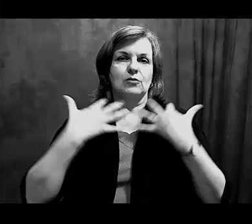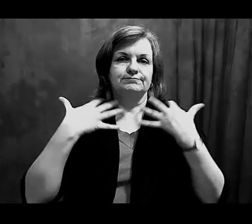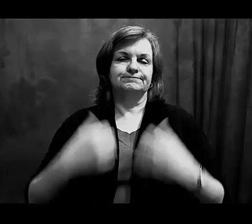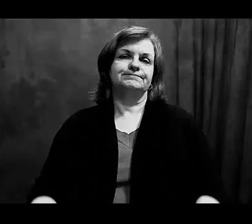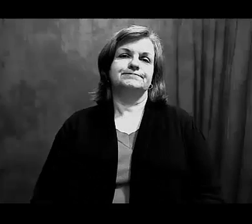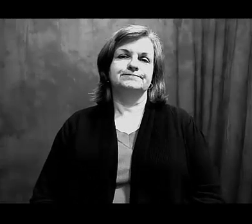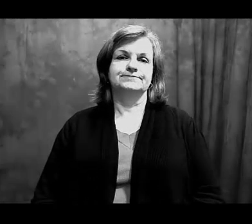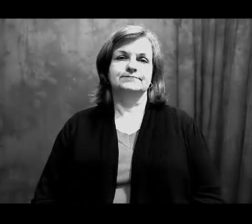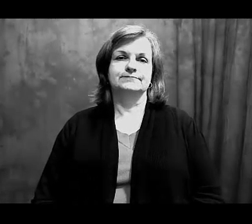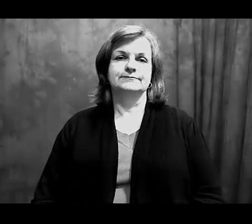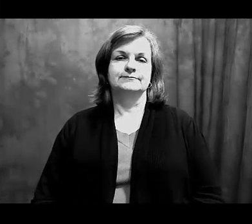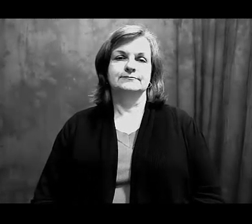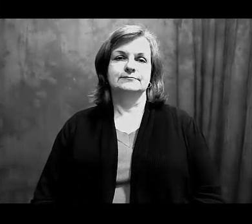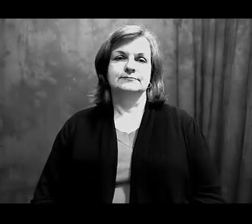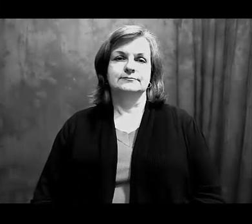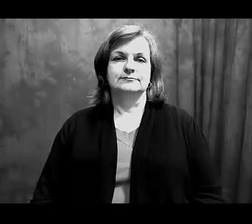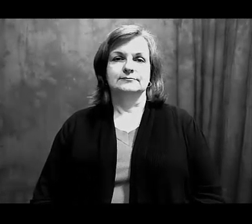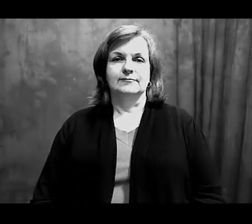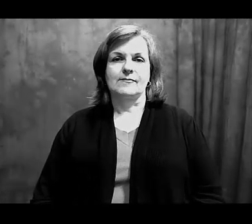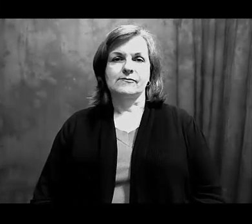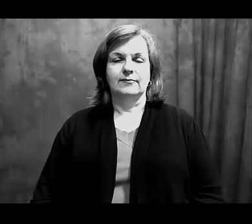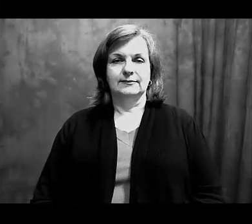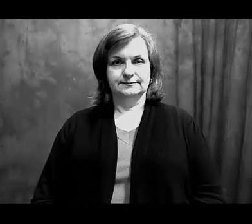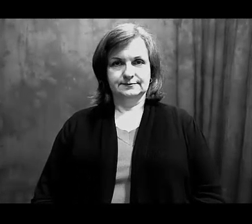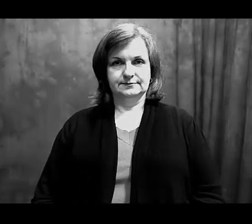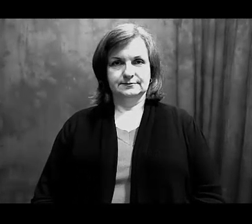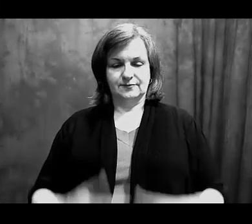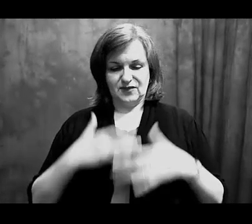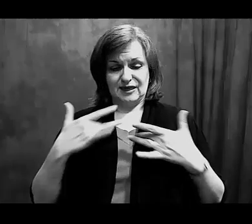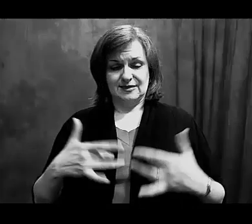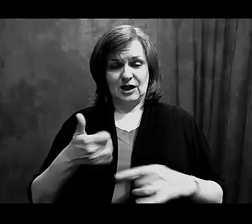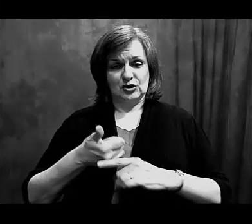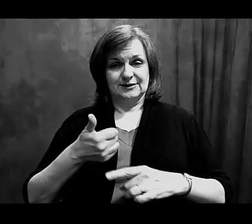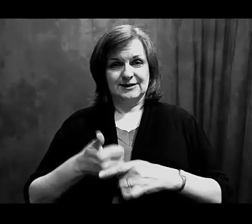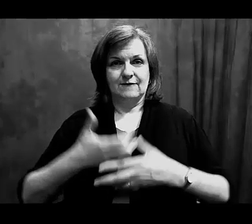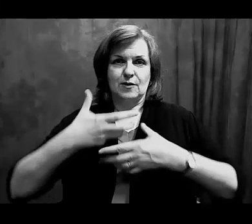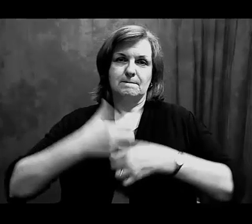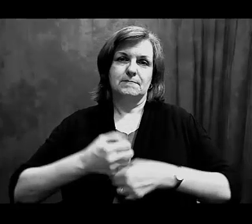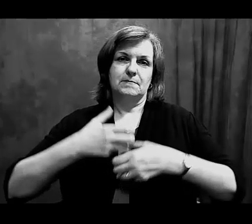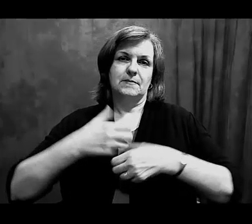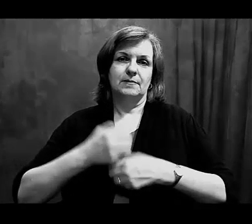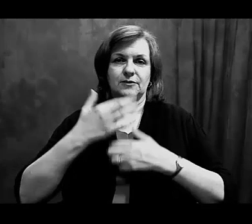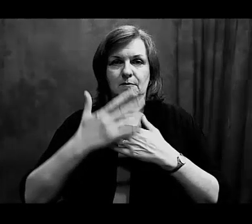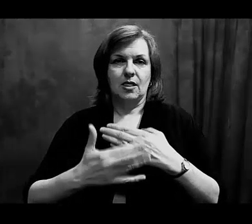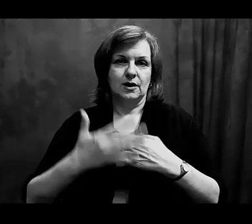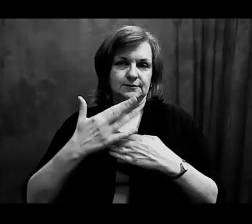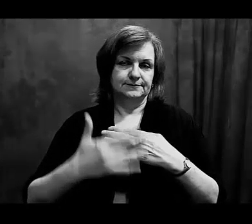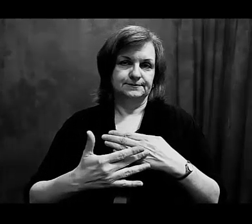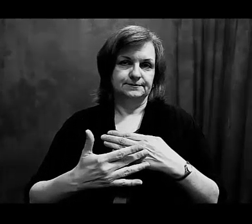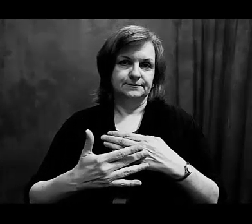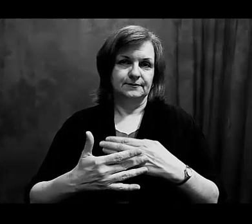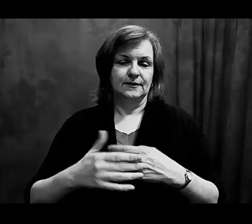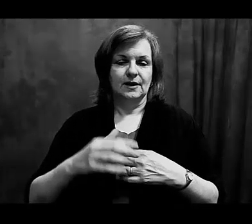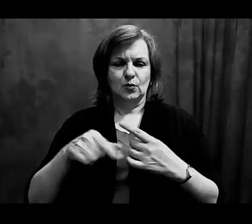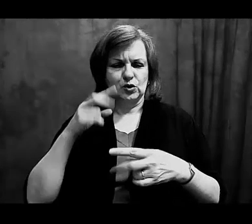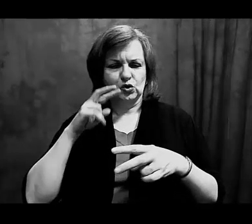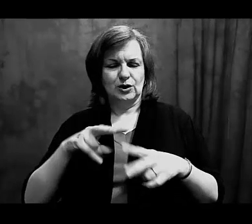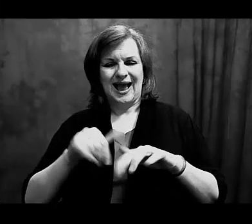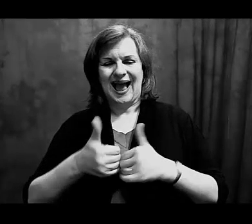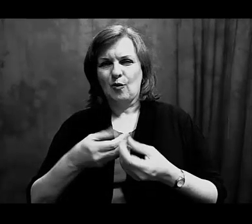you should be able to trace a drop of blood from anywhere in your body through this major pathway